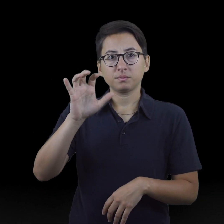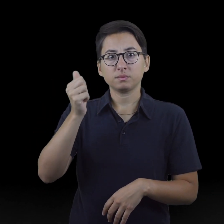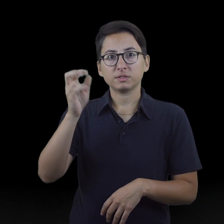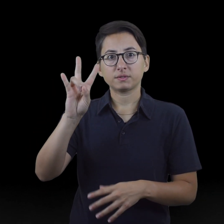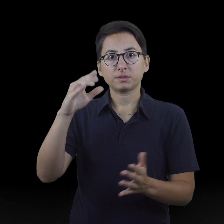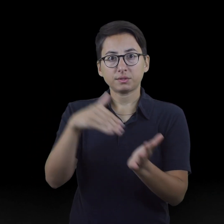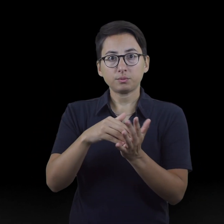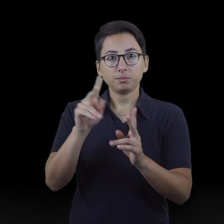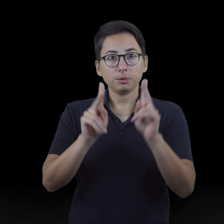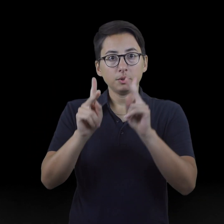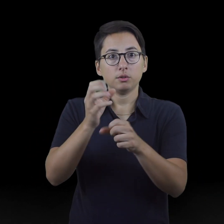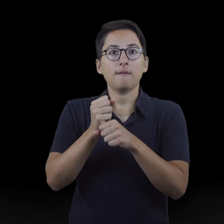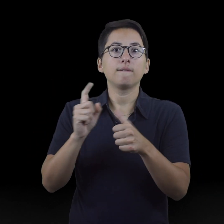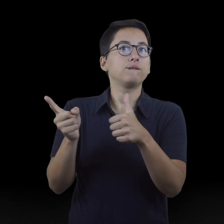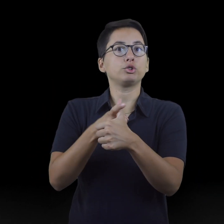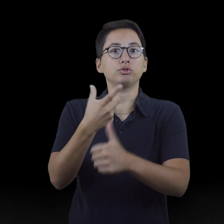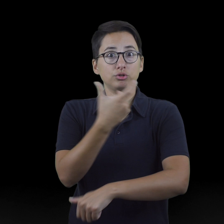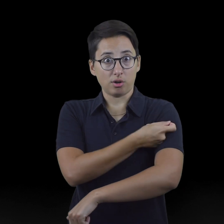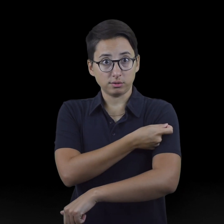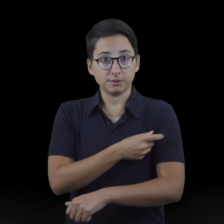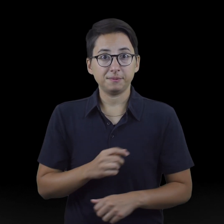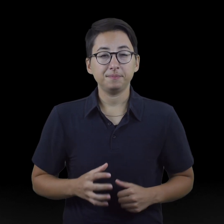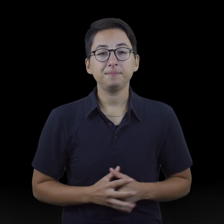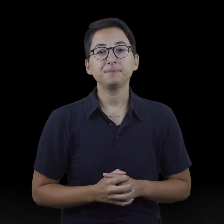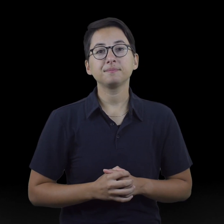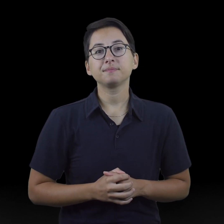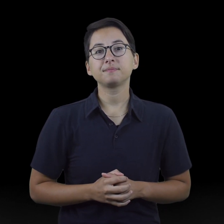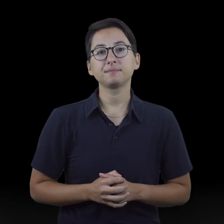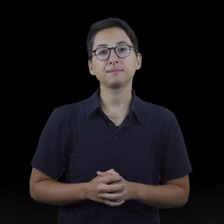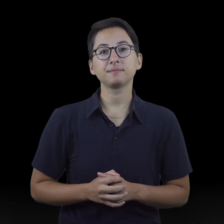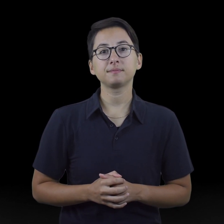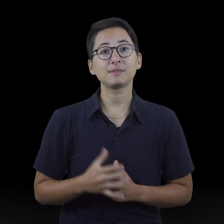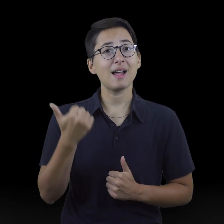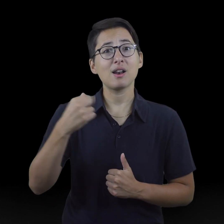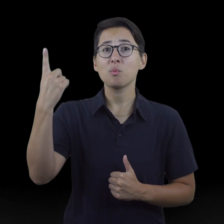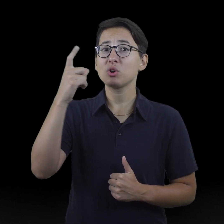over 517,000 people received their first shot.